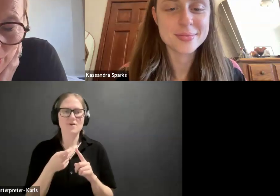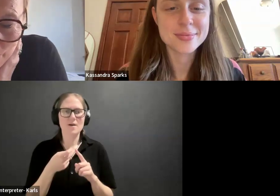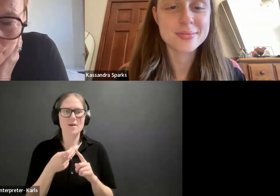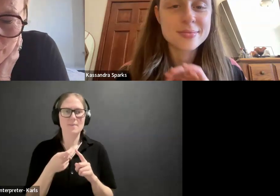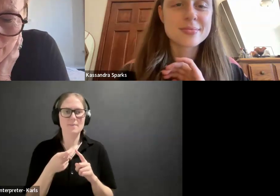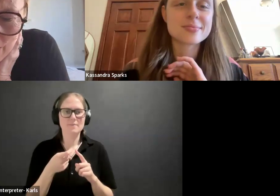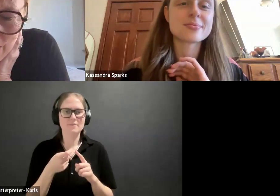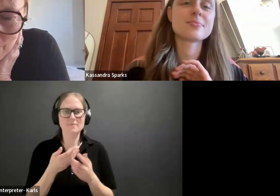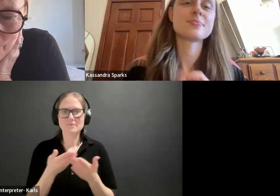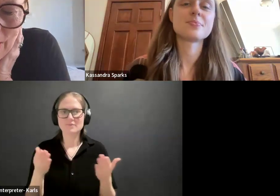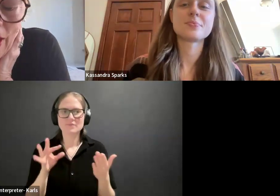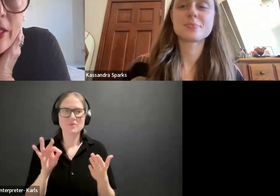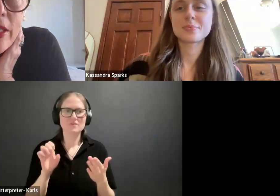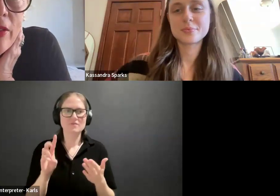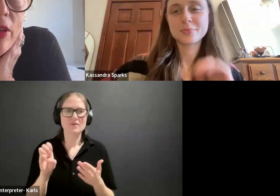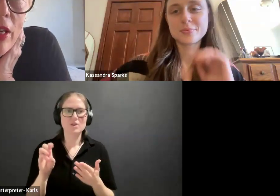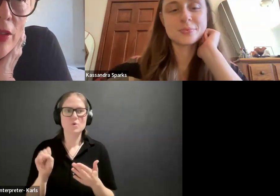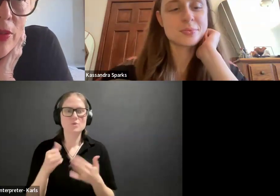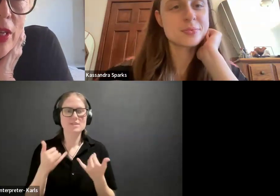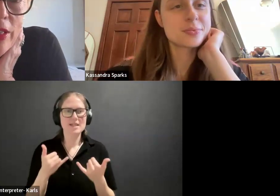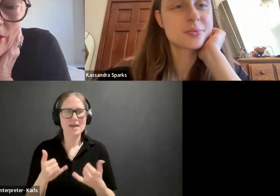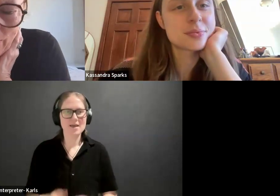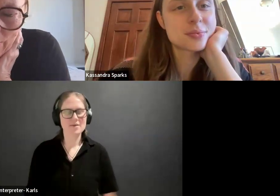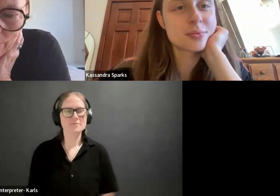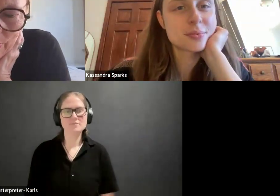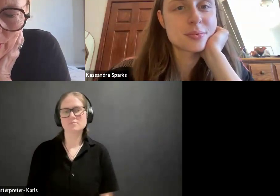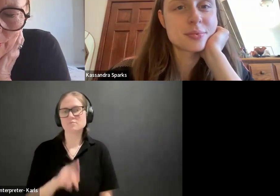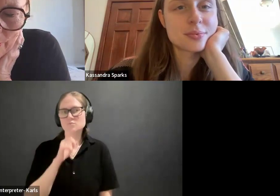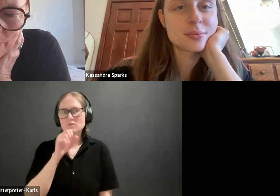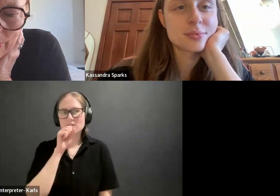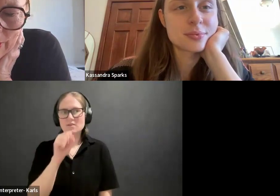fellows today, um, and I really love the idea of, um,